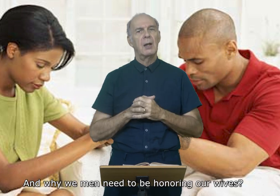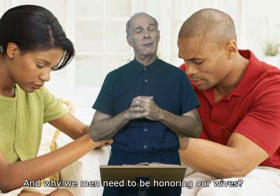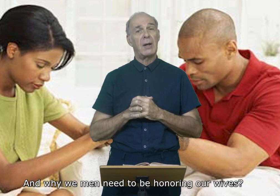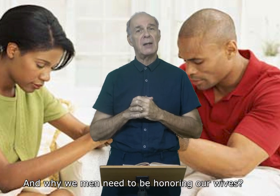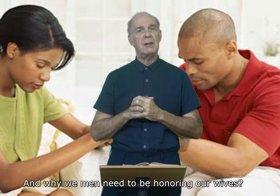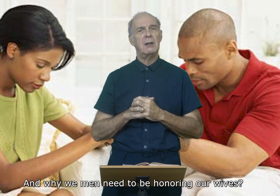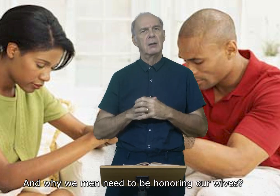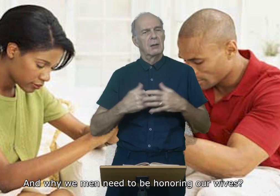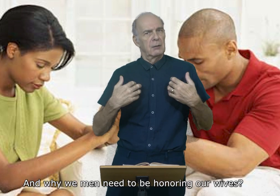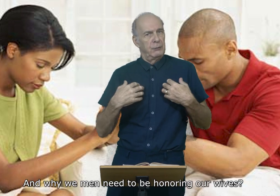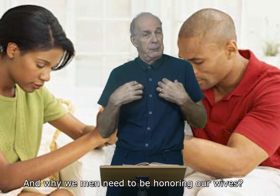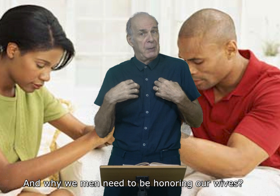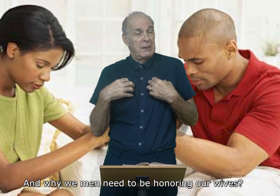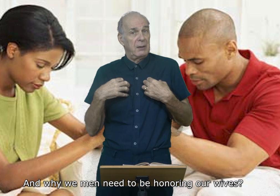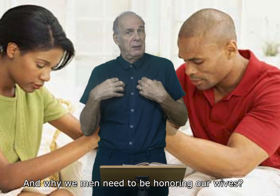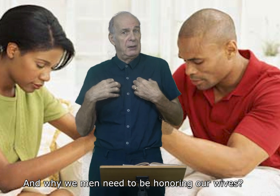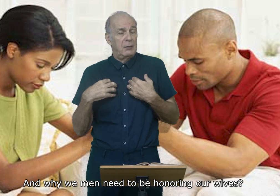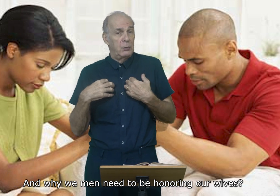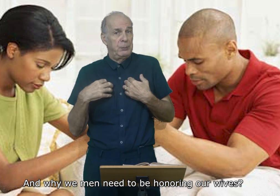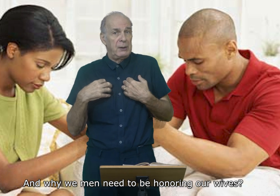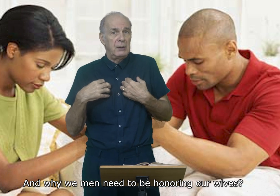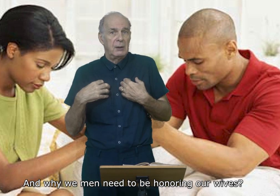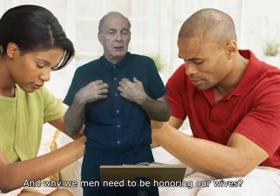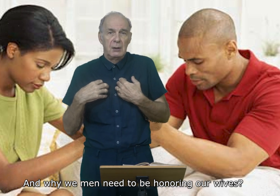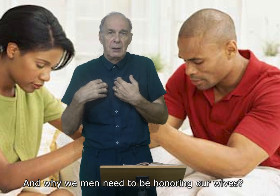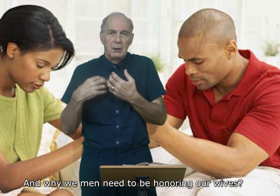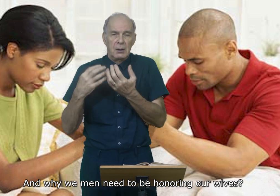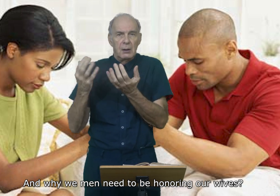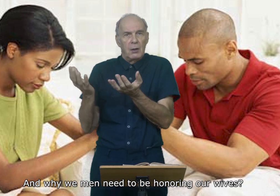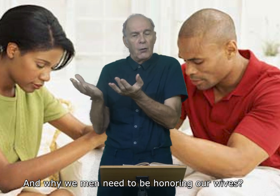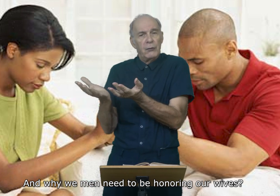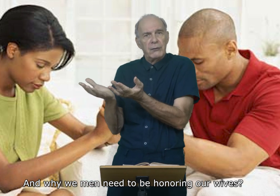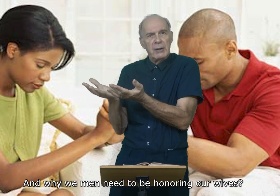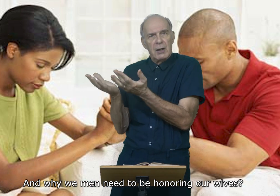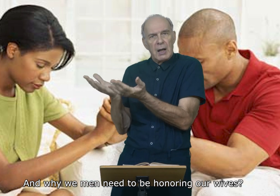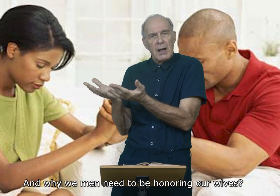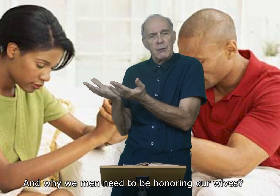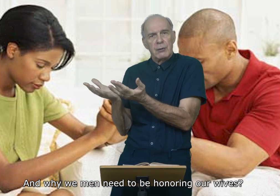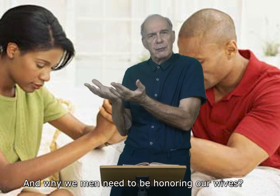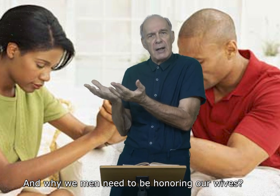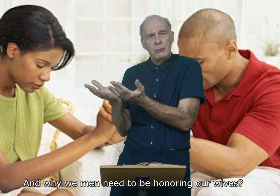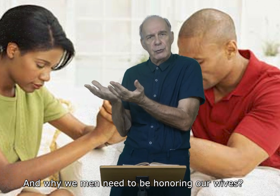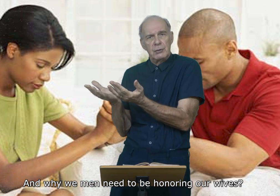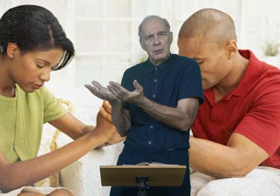And why we men need to be honoring our wives?